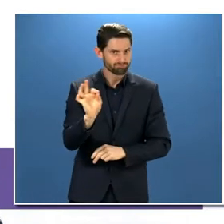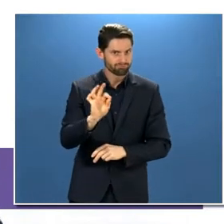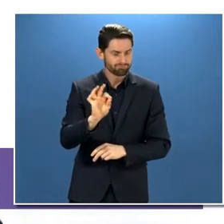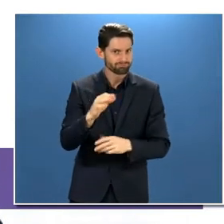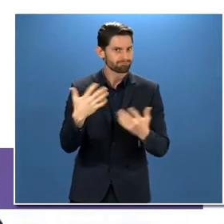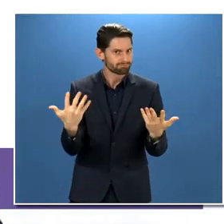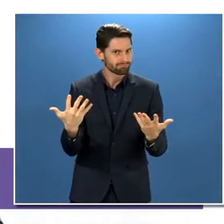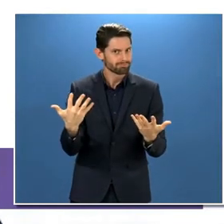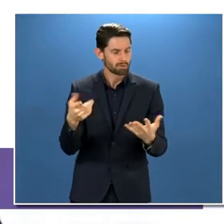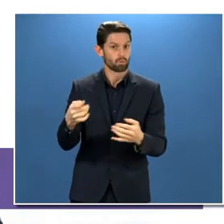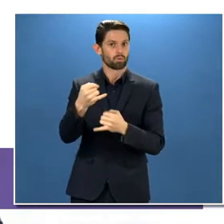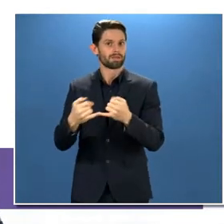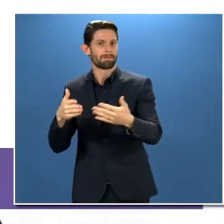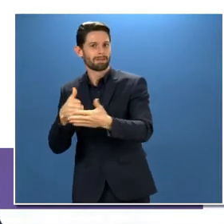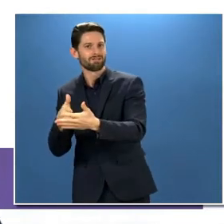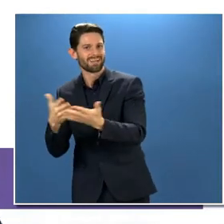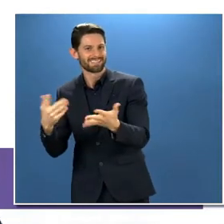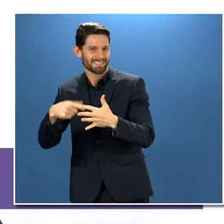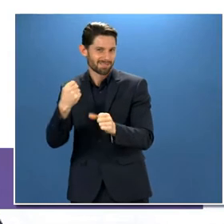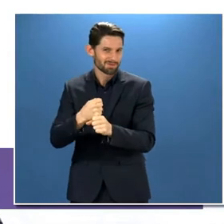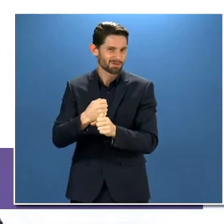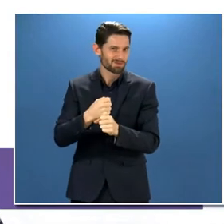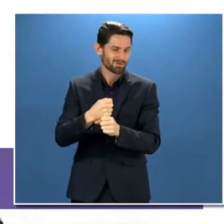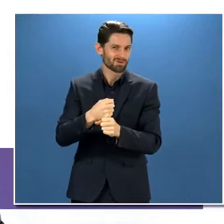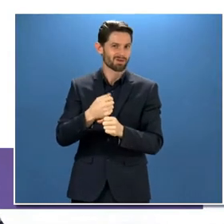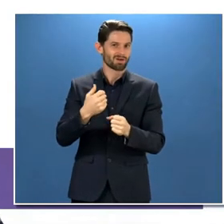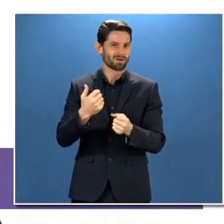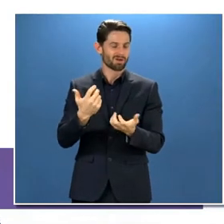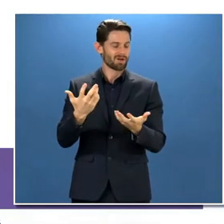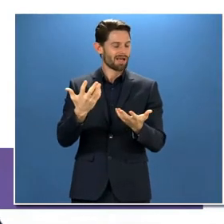needs, and so within that needs that they have for housing, there shouldn't